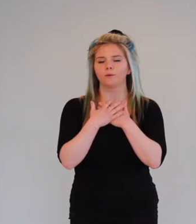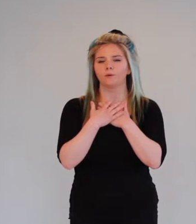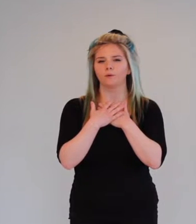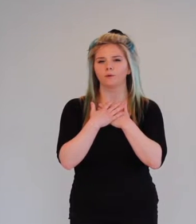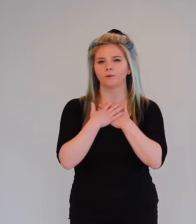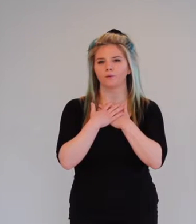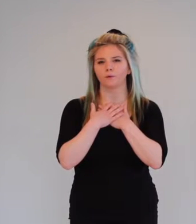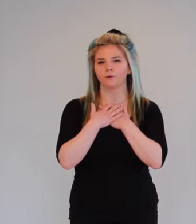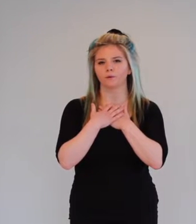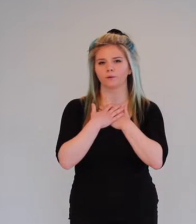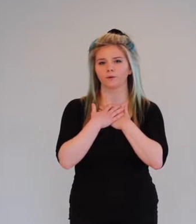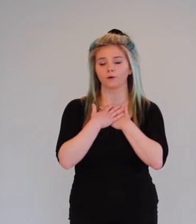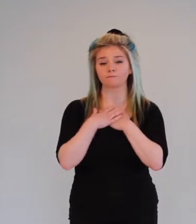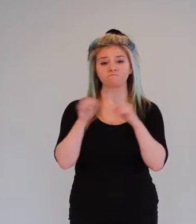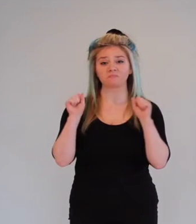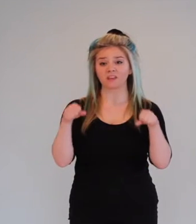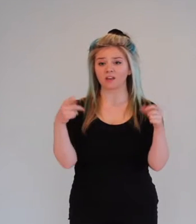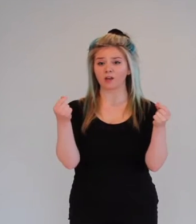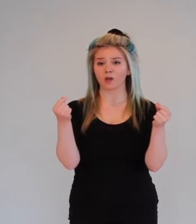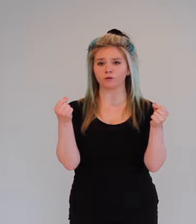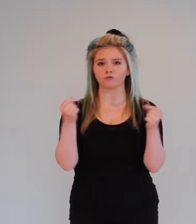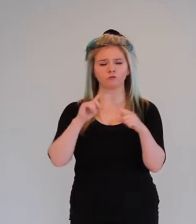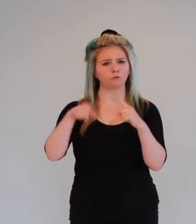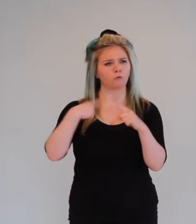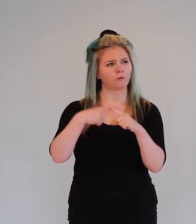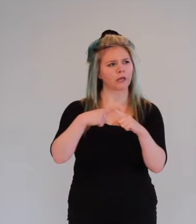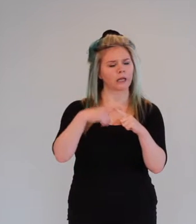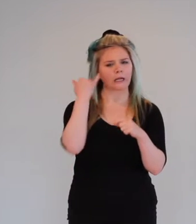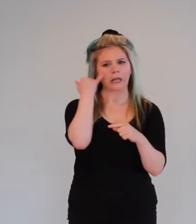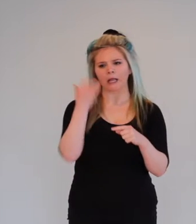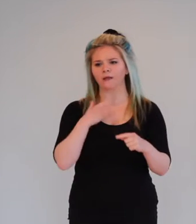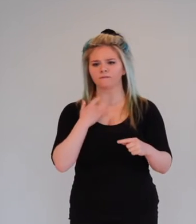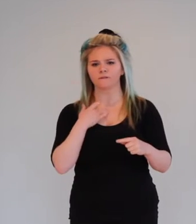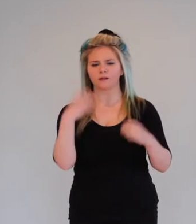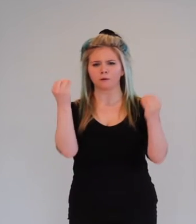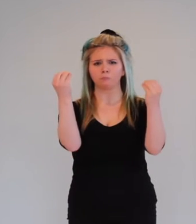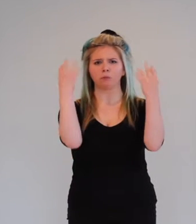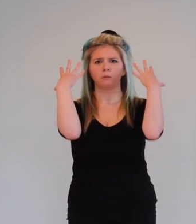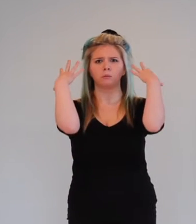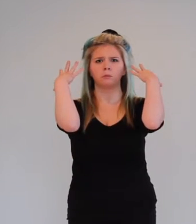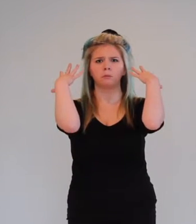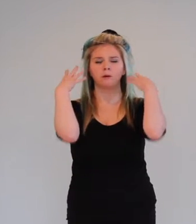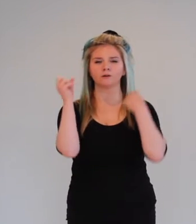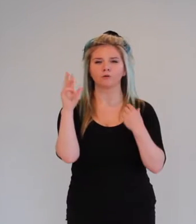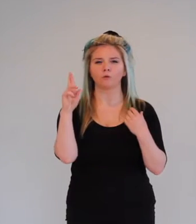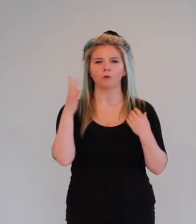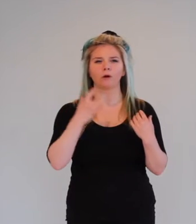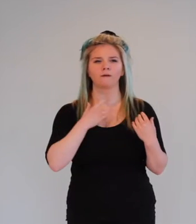able to do this whenever again, you're feeling a little overwhelmed, or if you start to feel that your heart rate is increasing. The